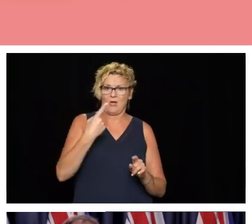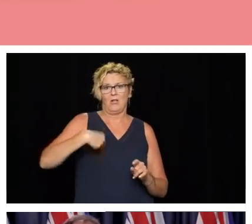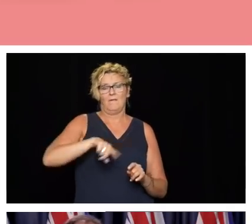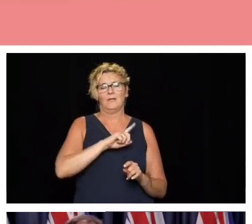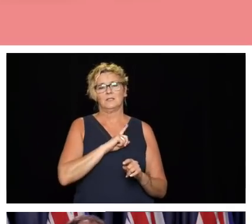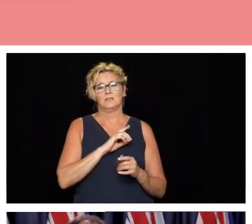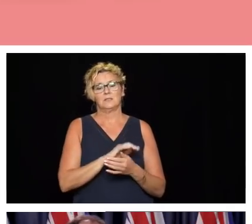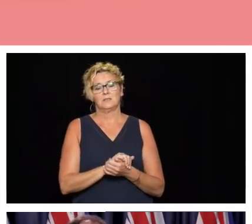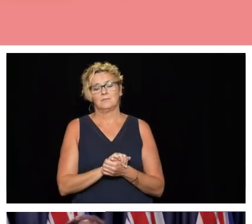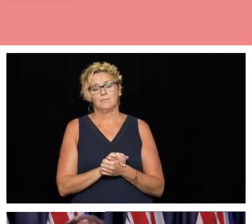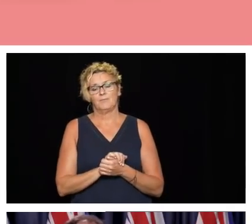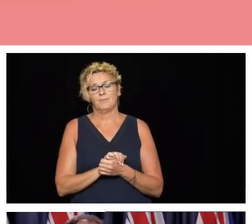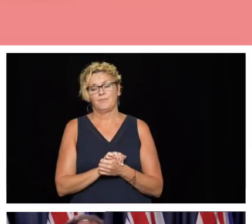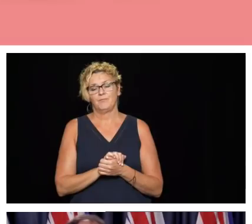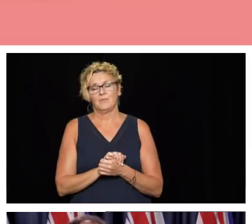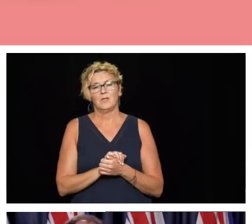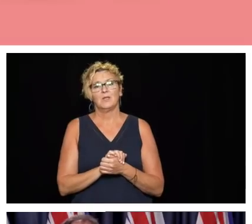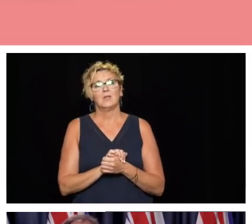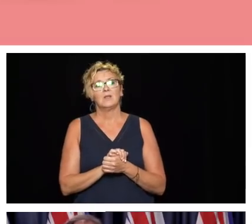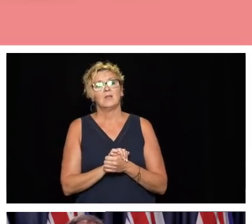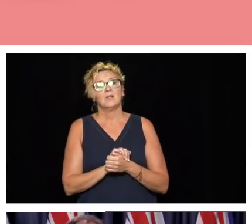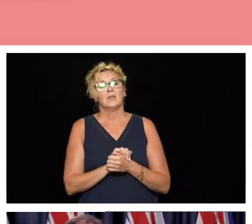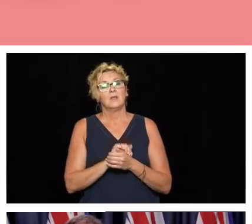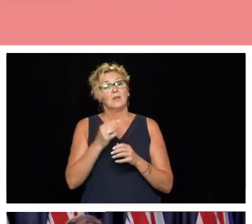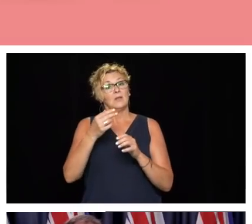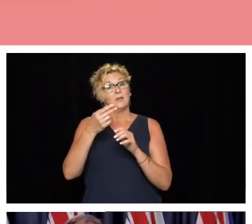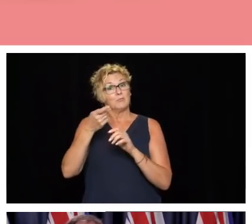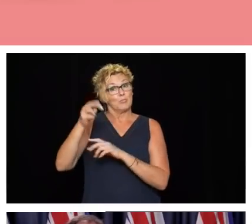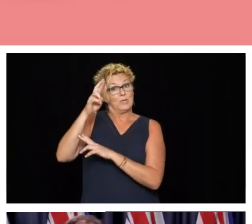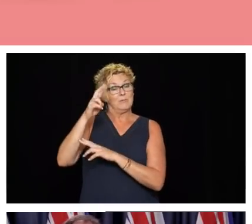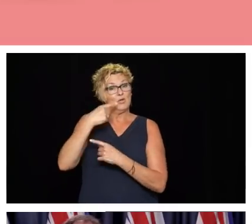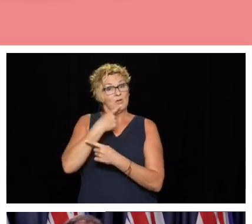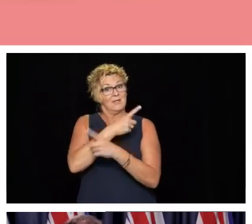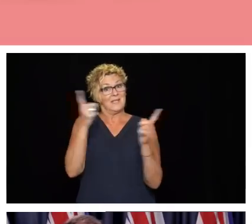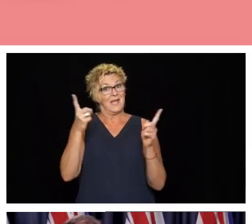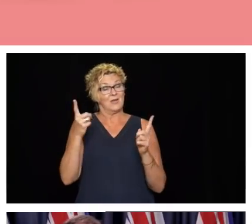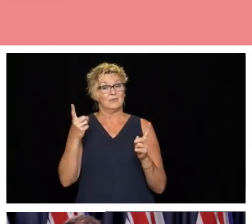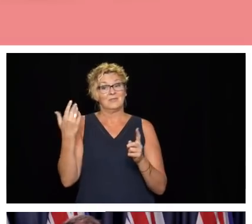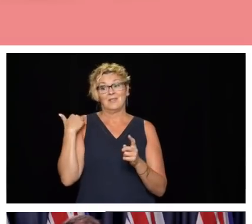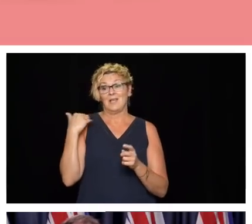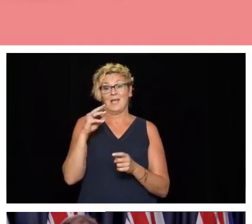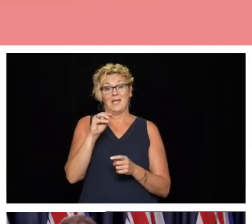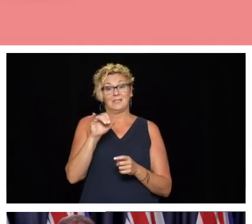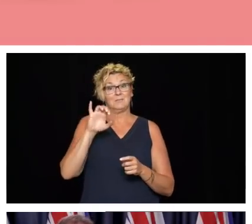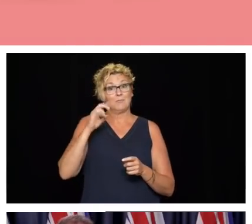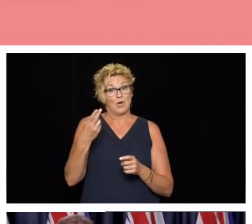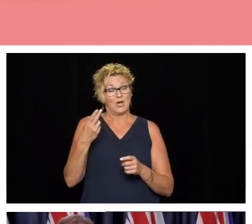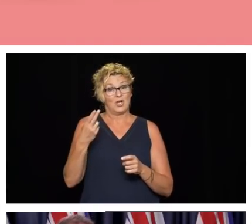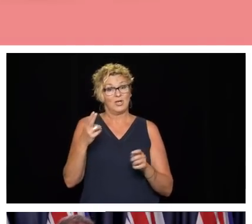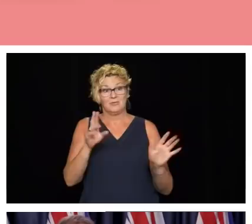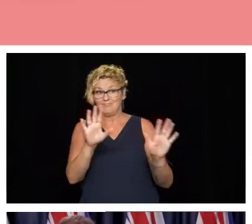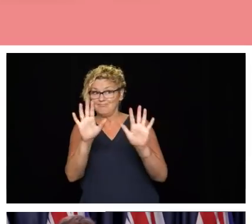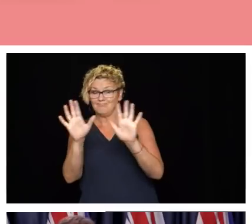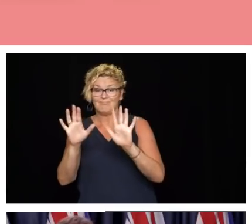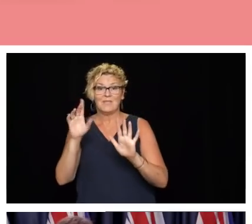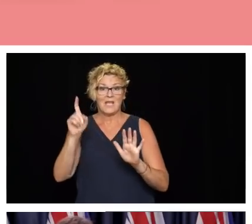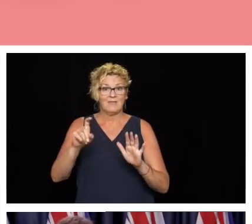this plan is a plan for the health system, really it is a plan for all of us and I'm very proud of the work done